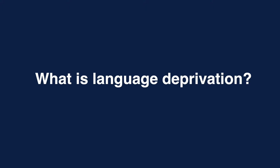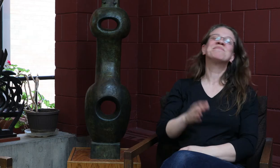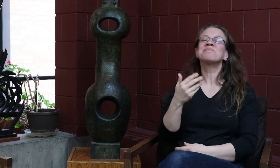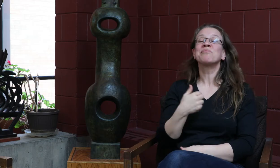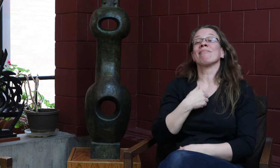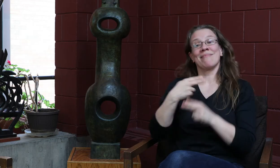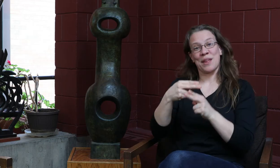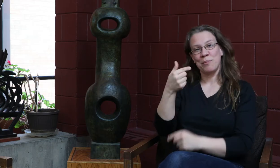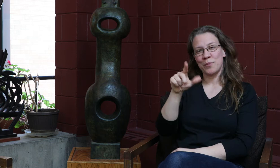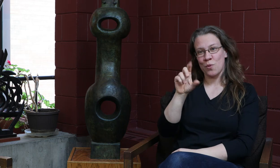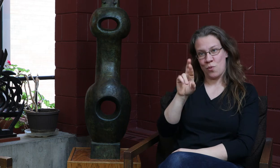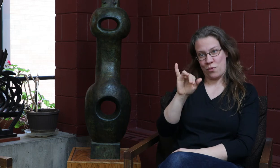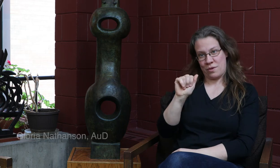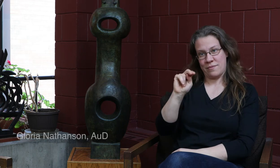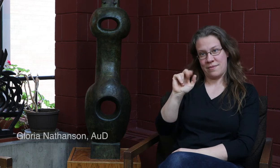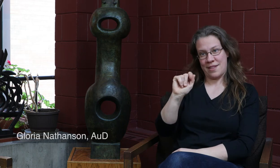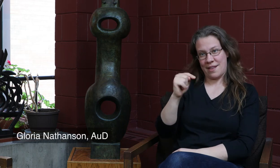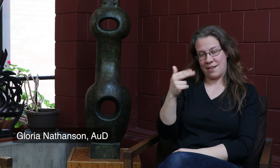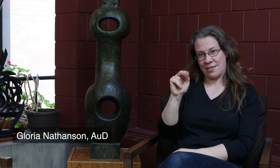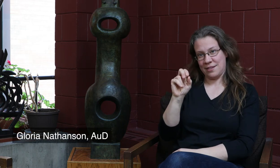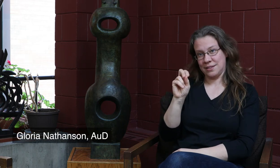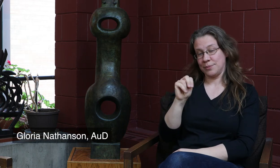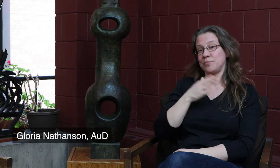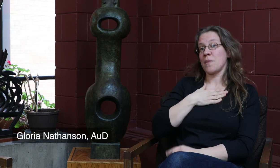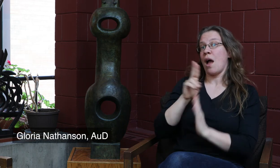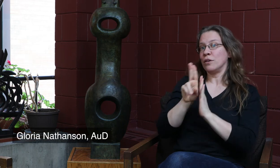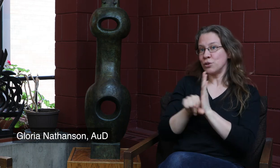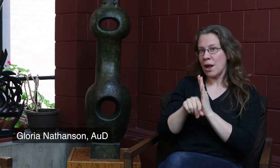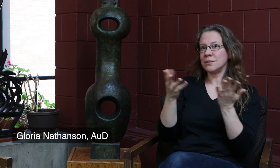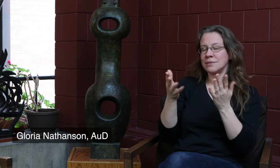My name is Gloria Nathanson, my undergrad is in language development